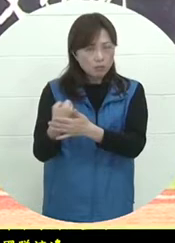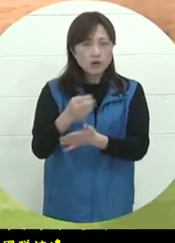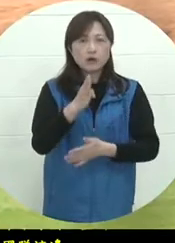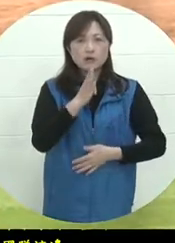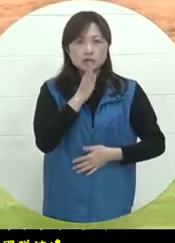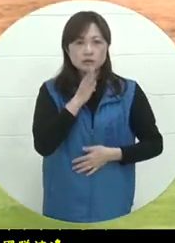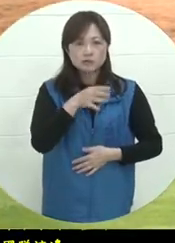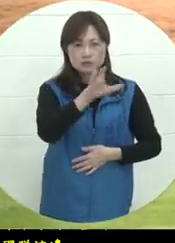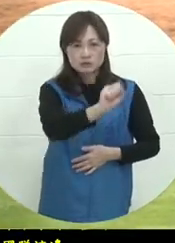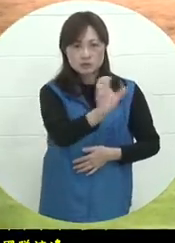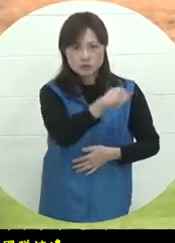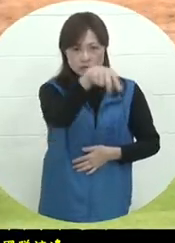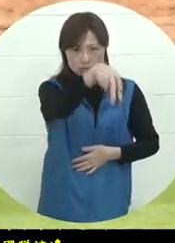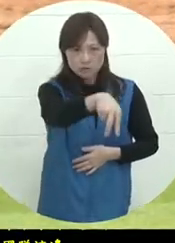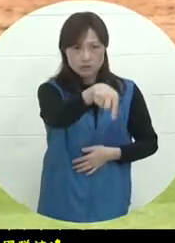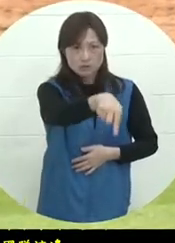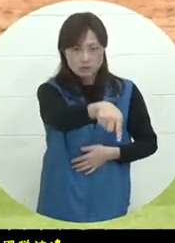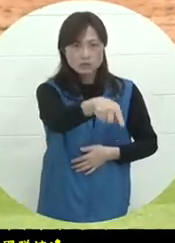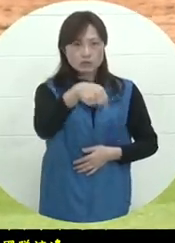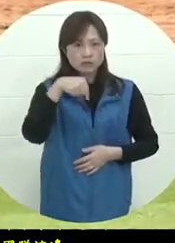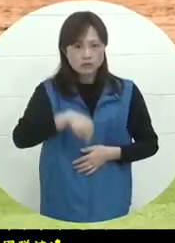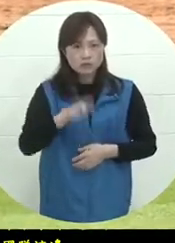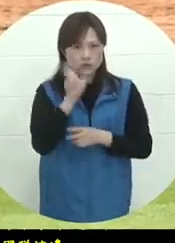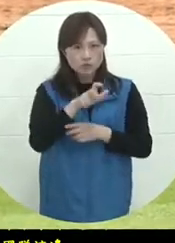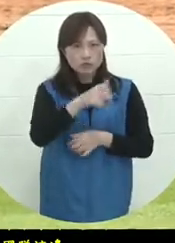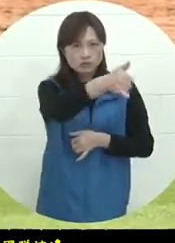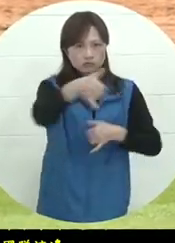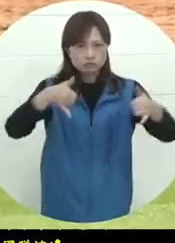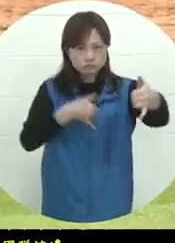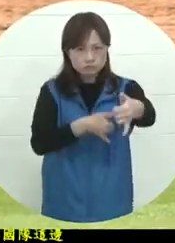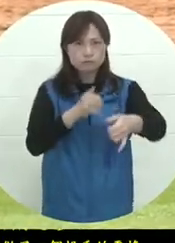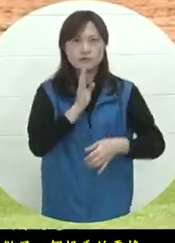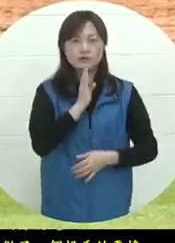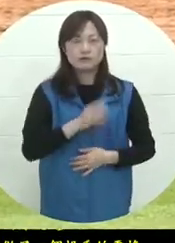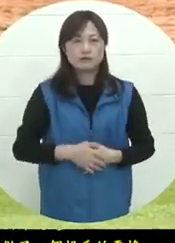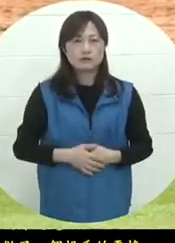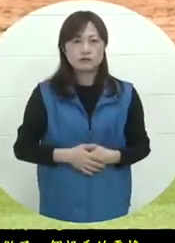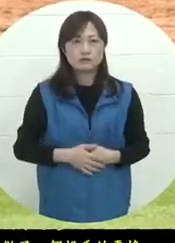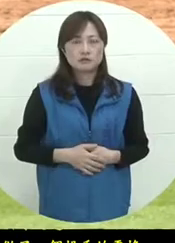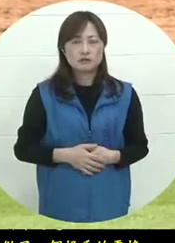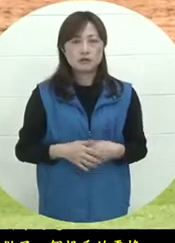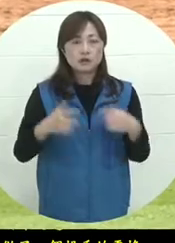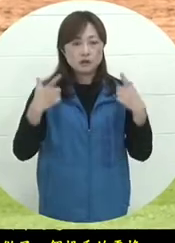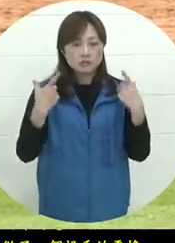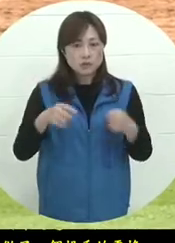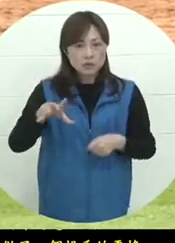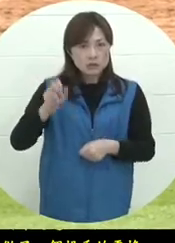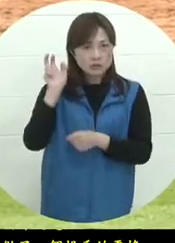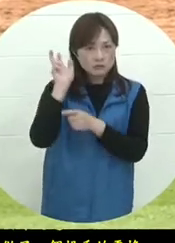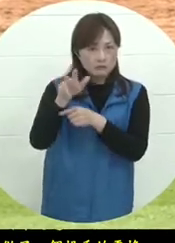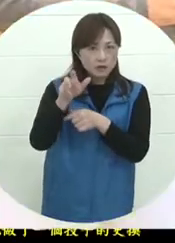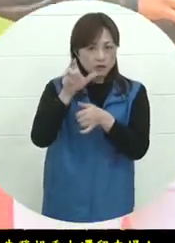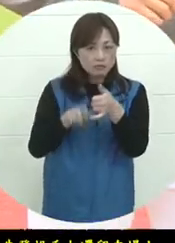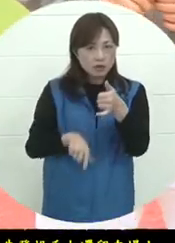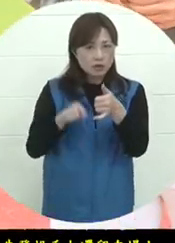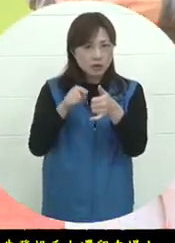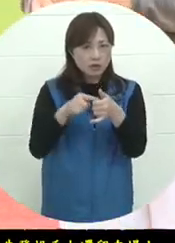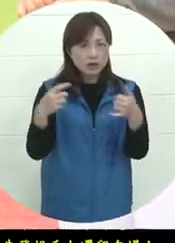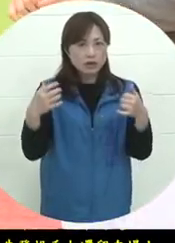a direct substitution of shortstop and pitcher. Because today's original starting pitcher is still on the field. Pitcher Anderson , his batting average